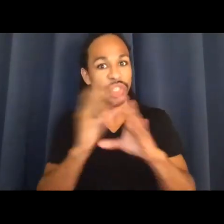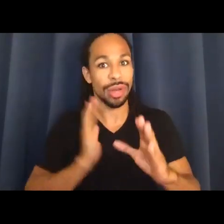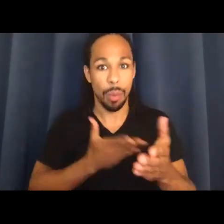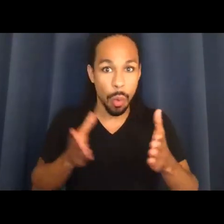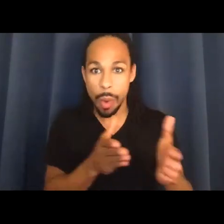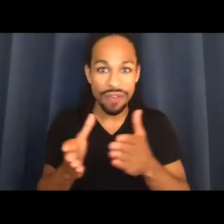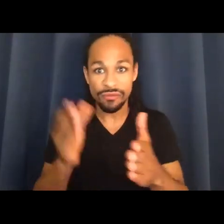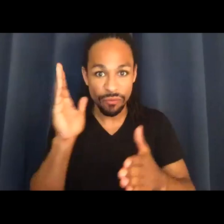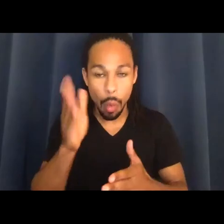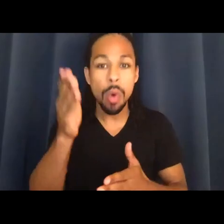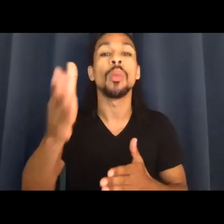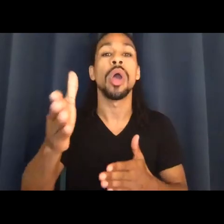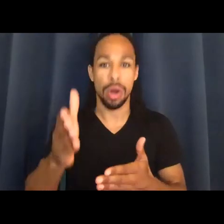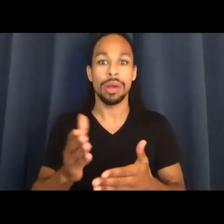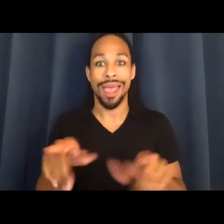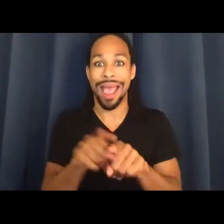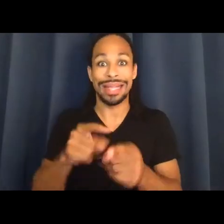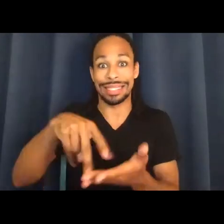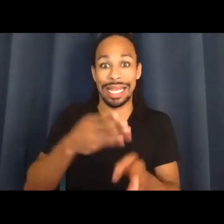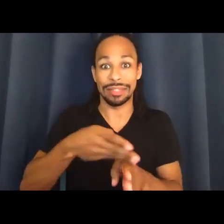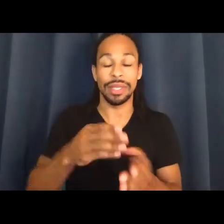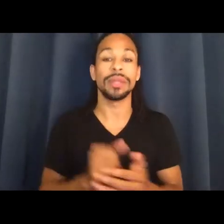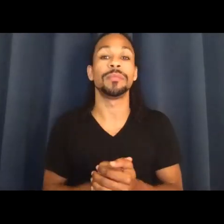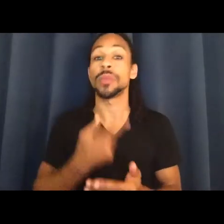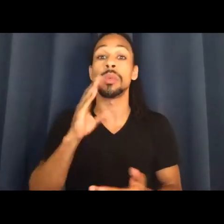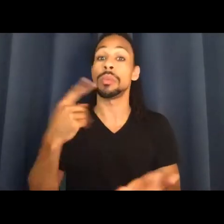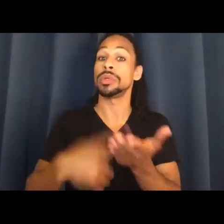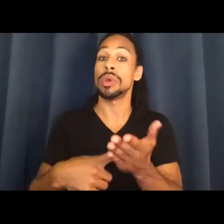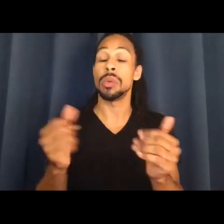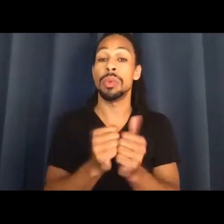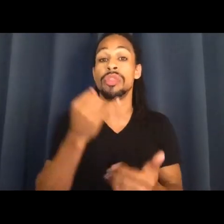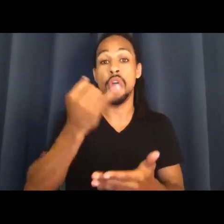on arts administrators and organizers working tirelessly through this movement. -- through